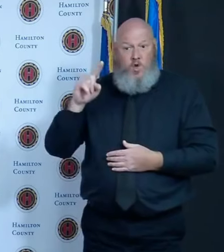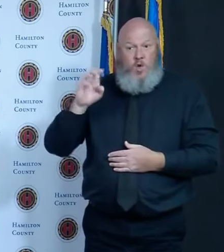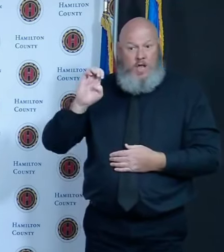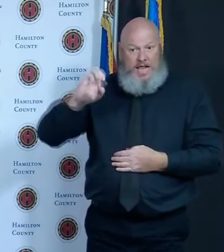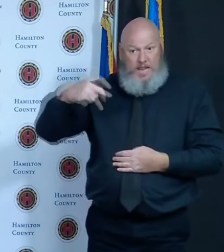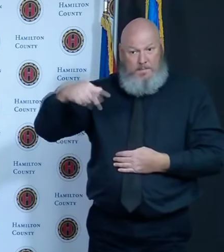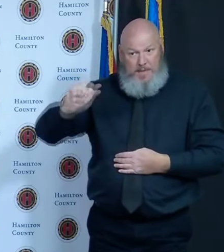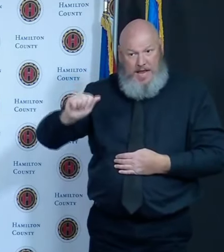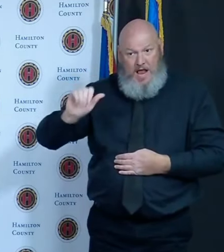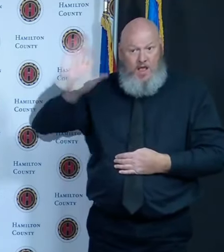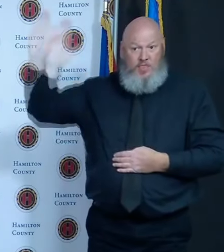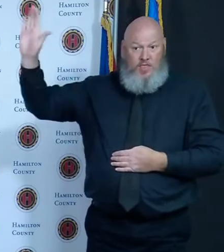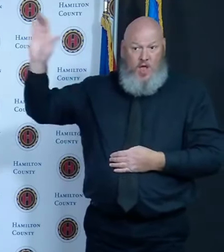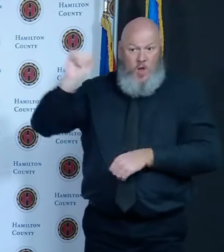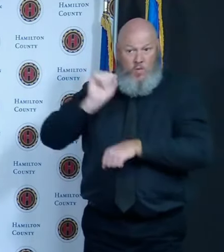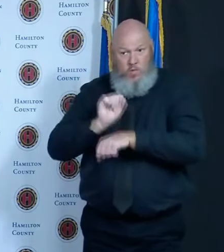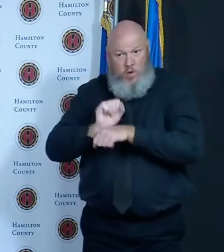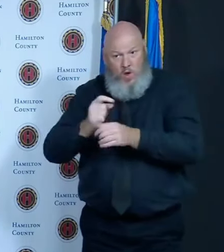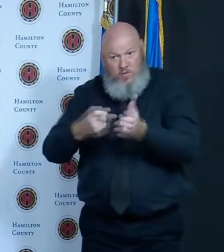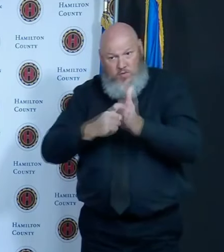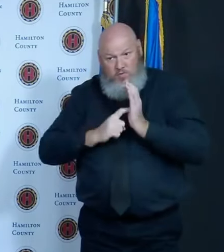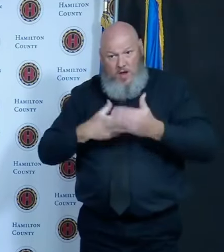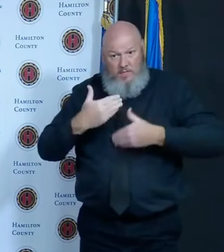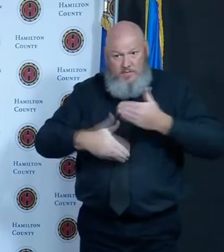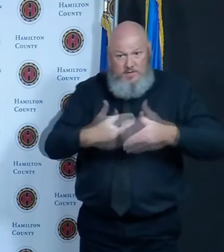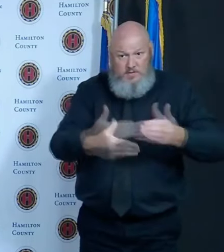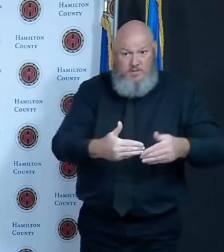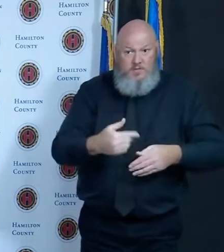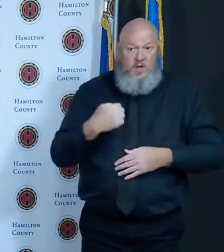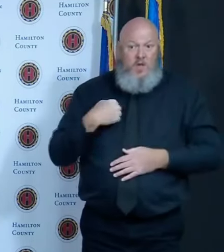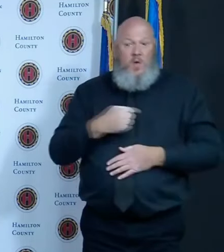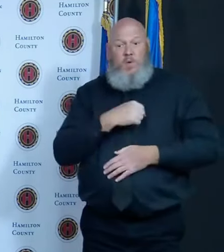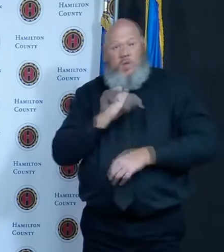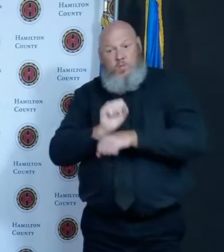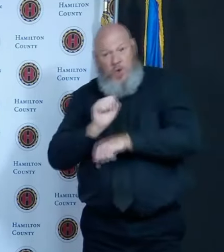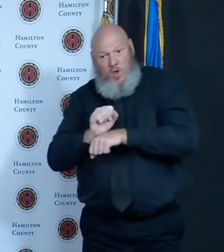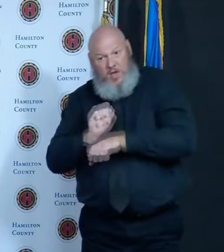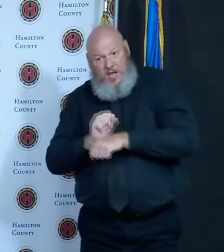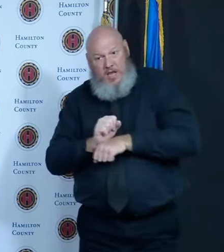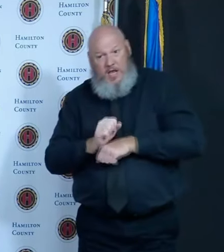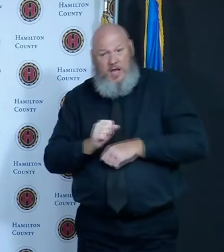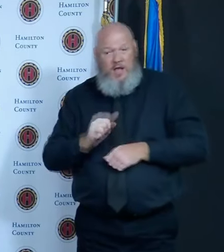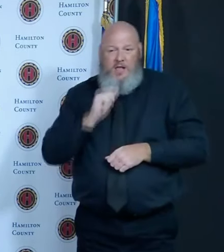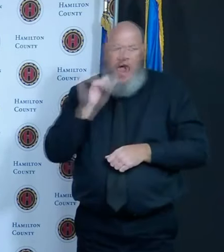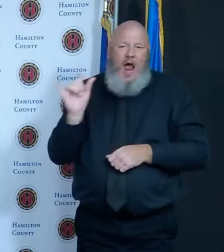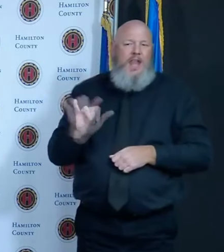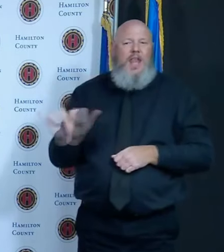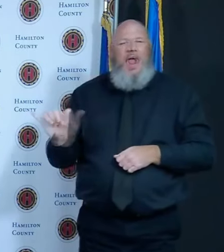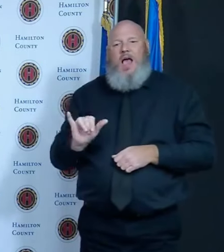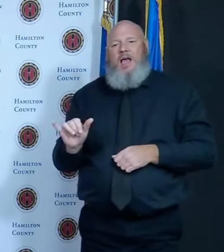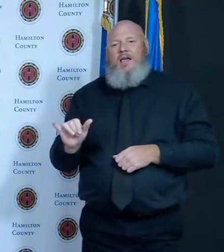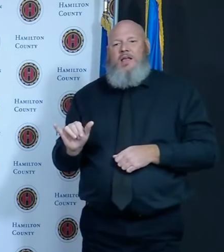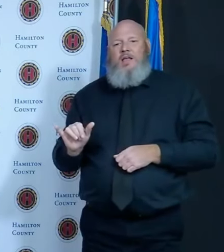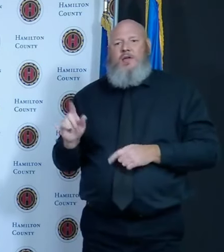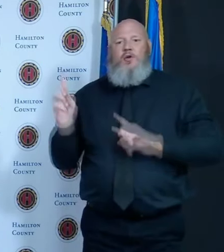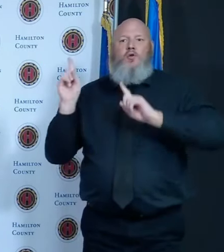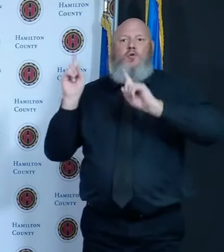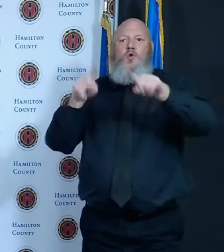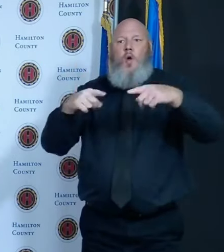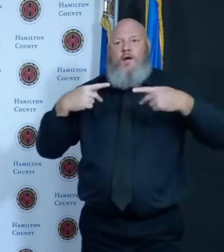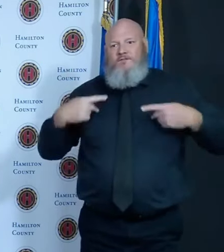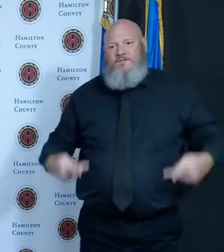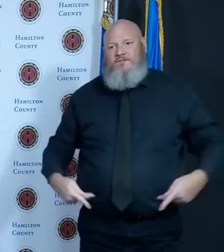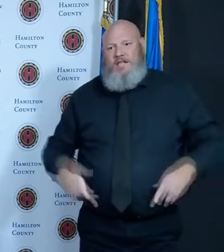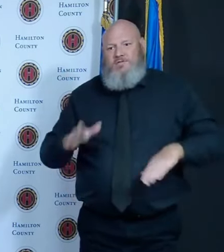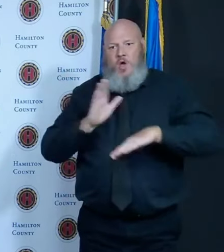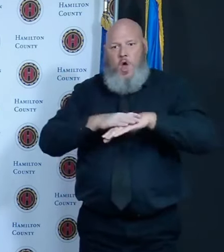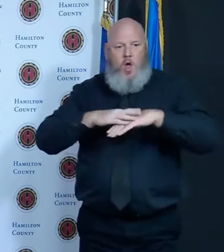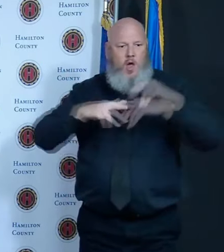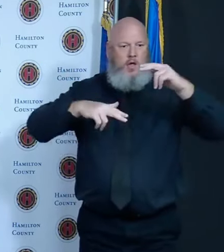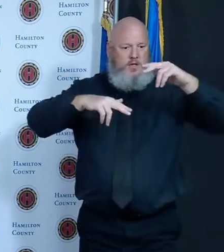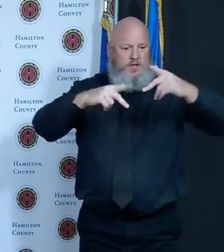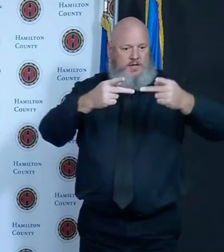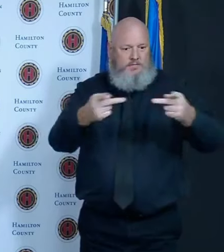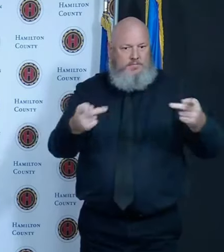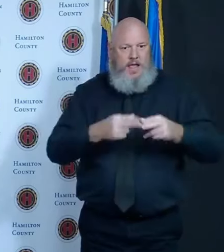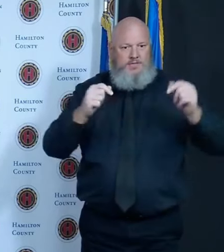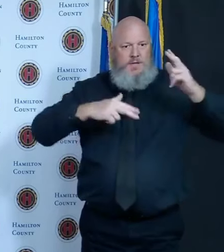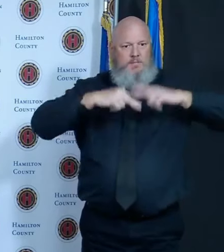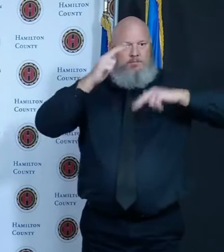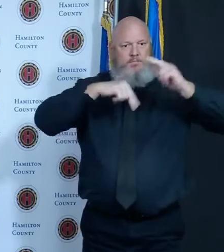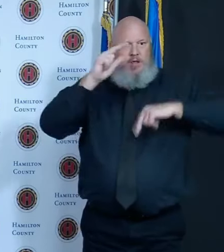so we are continuing to work but we just aren't working from our physical location on Central Parkway